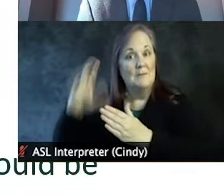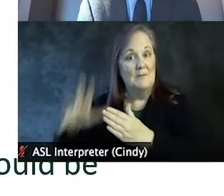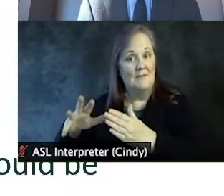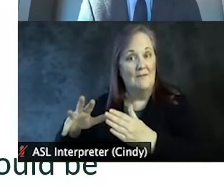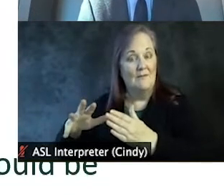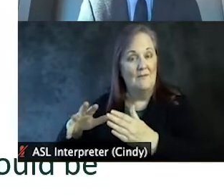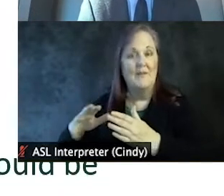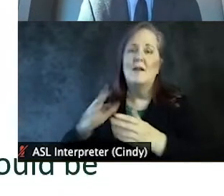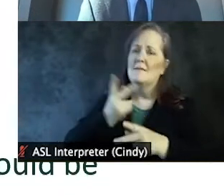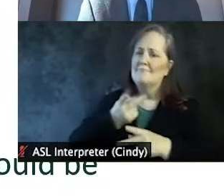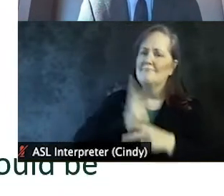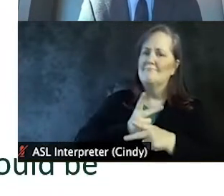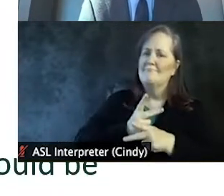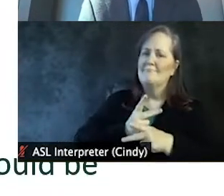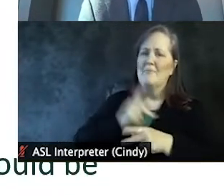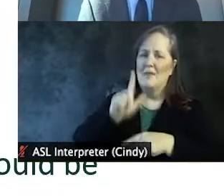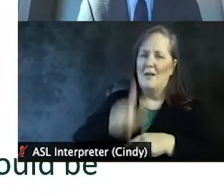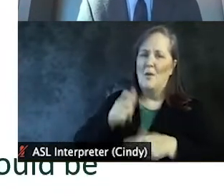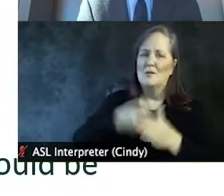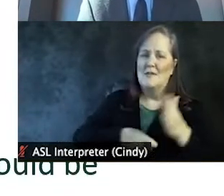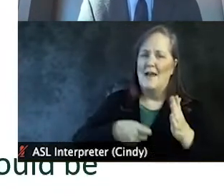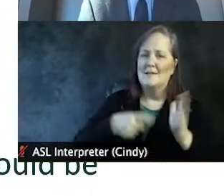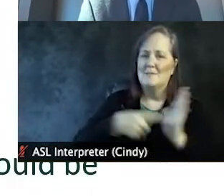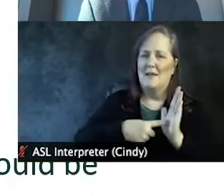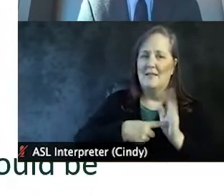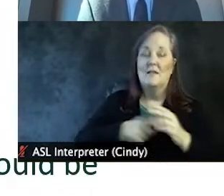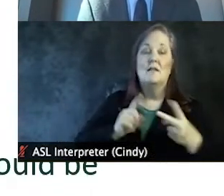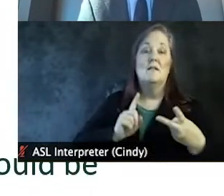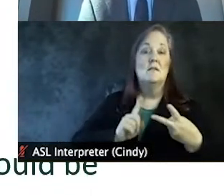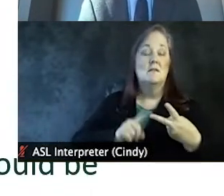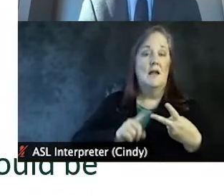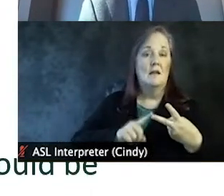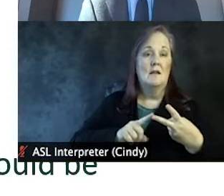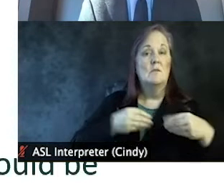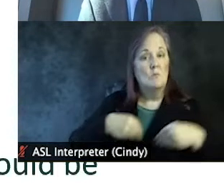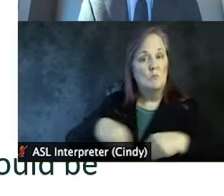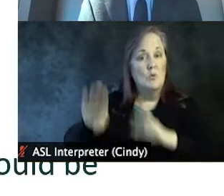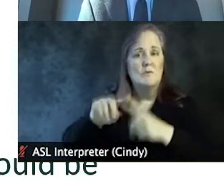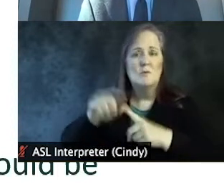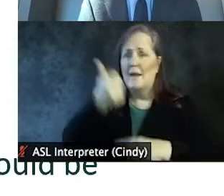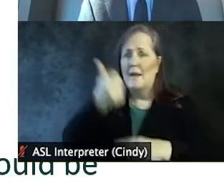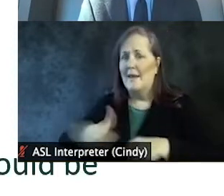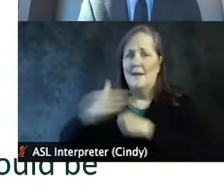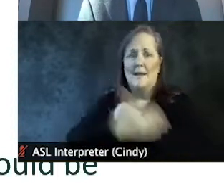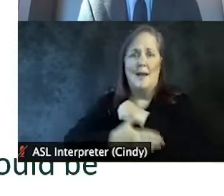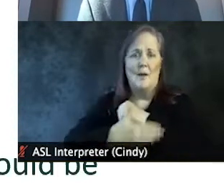In the first few years after the measure, we think cities, counties and special districts could gain tens of millions of dollars per year.